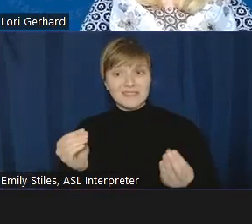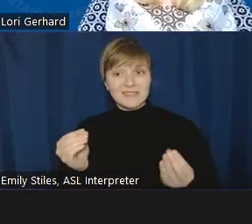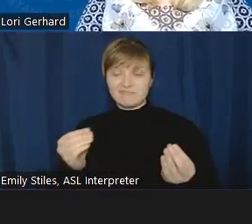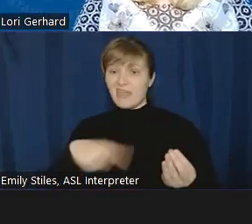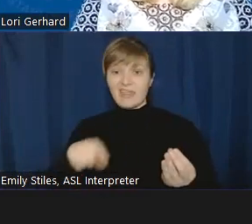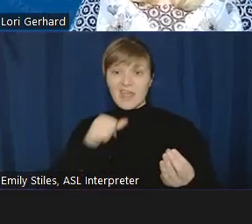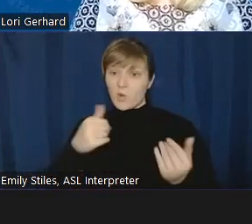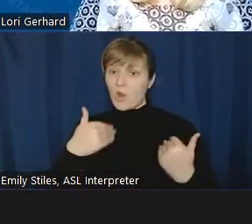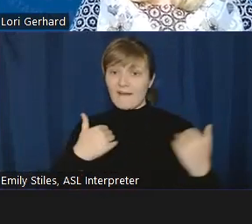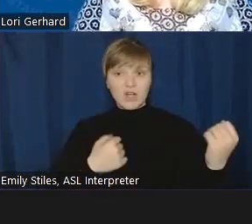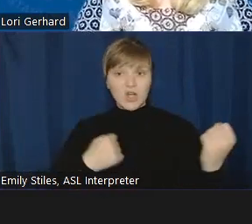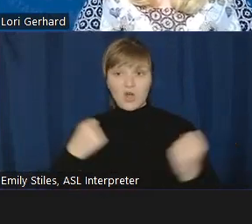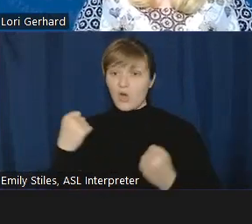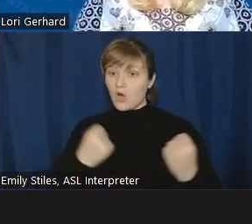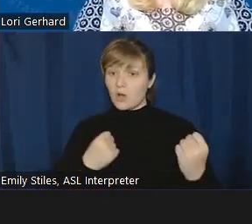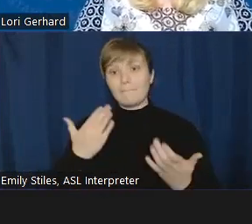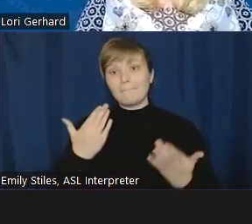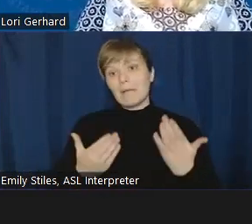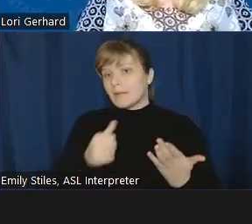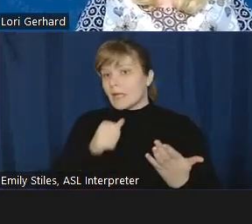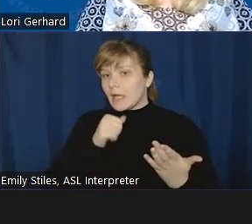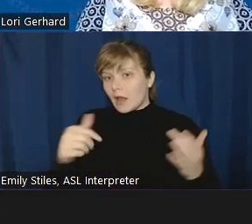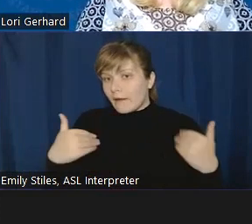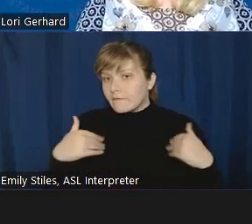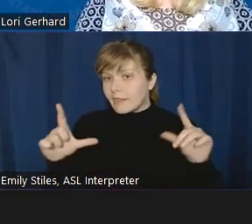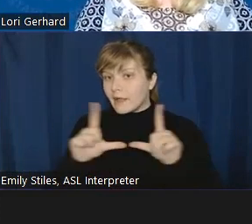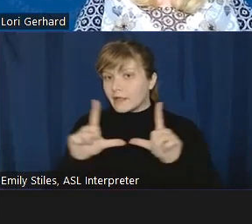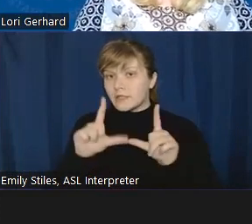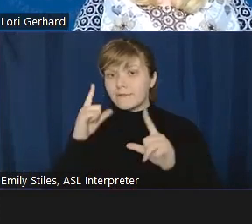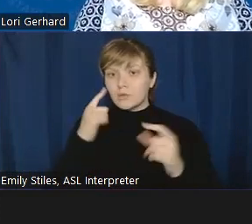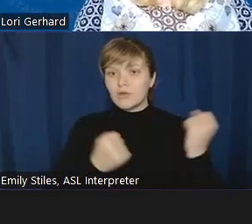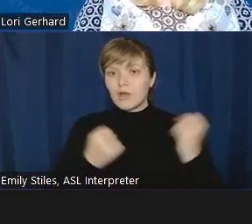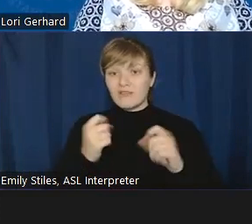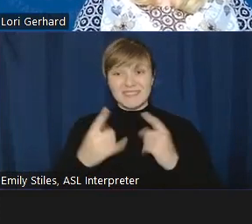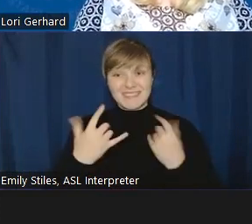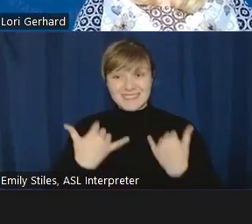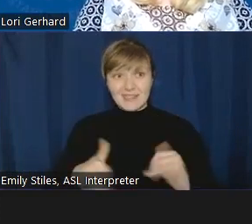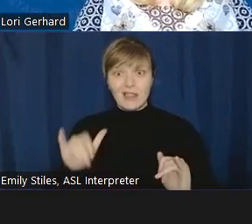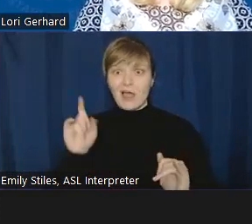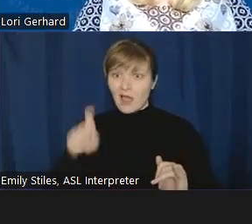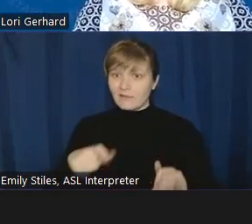or may be unable to drive, yet they still need to go places. Unless people with disabilities and